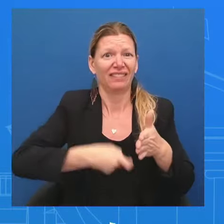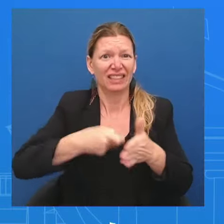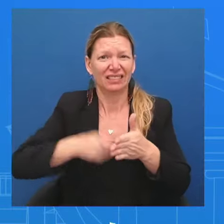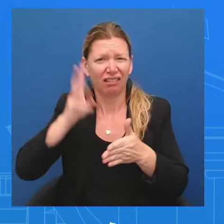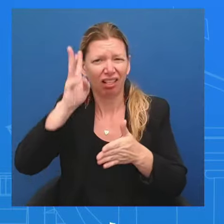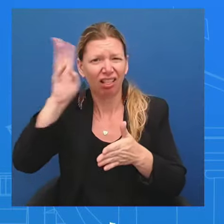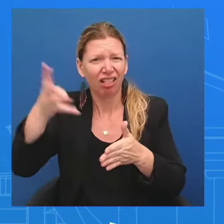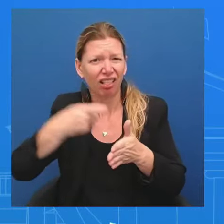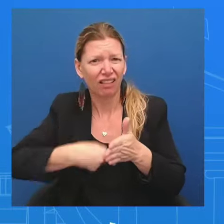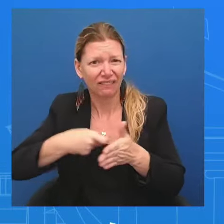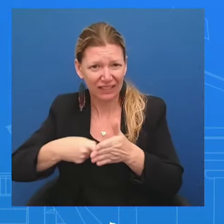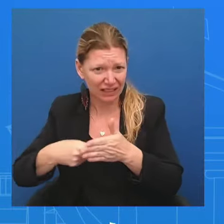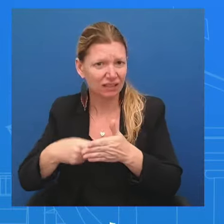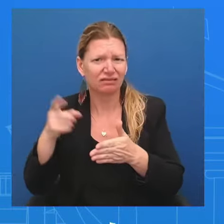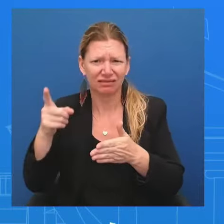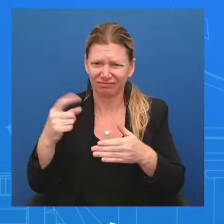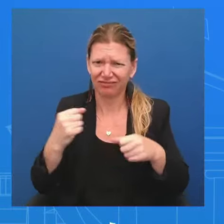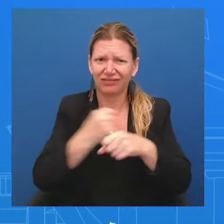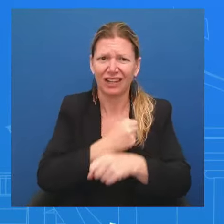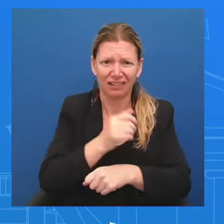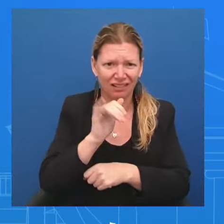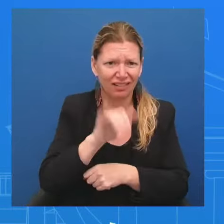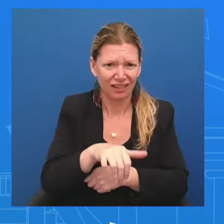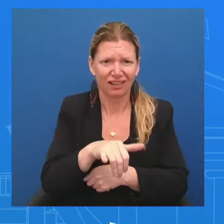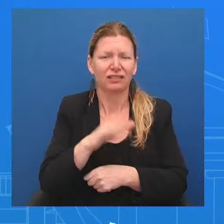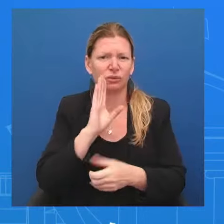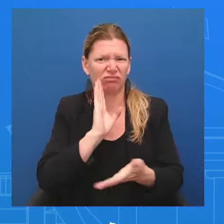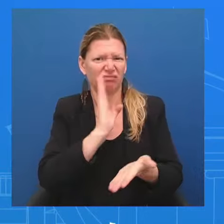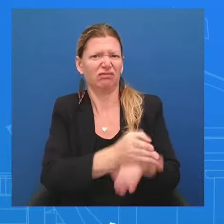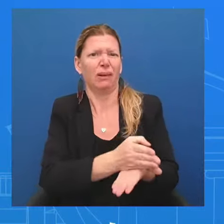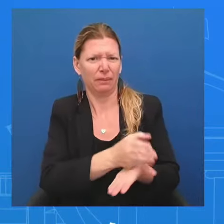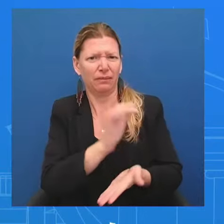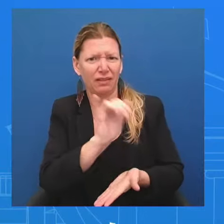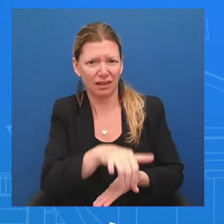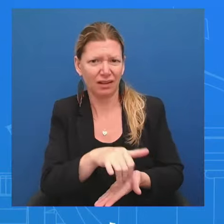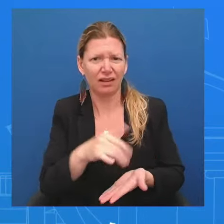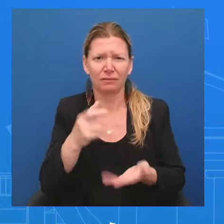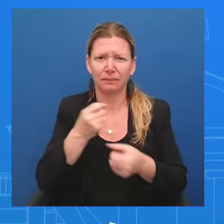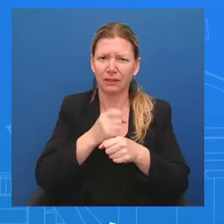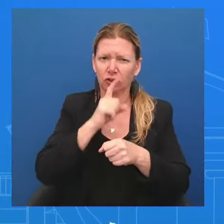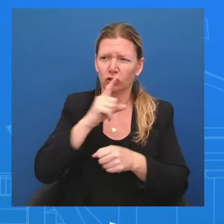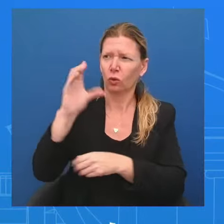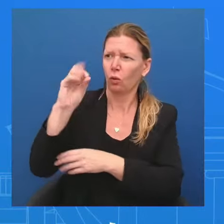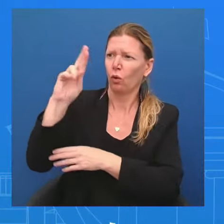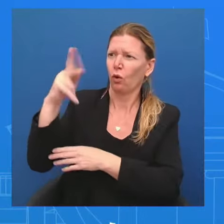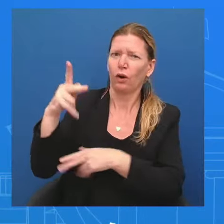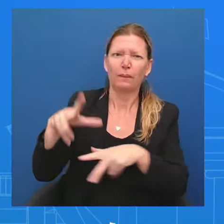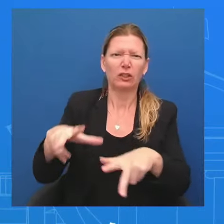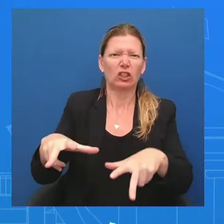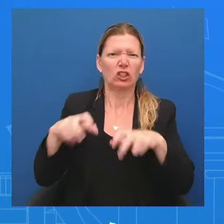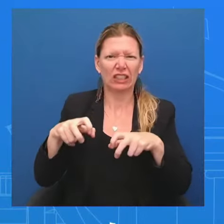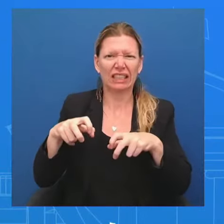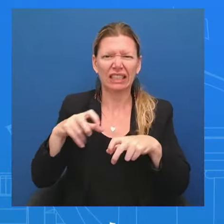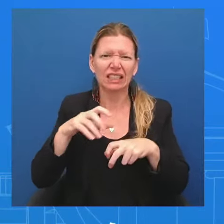doesn't continue to take hold. That is something that he's been very clear about. While Republicans are doing the opposite.